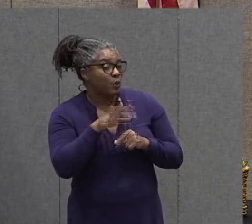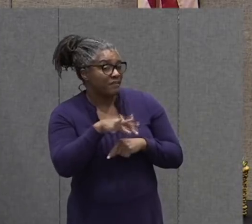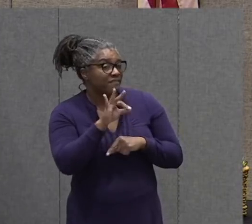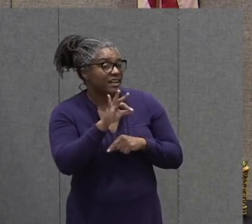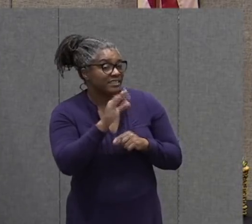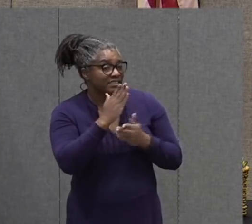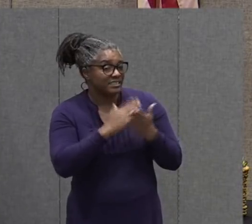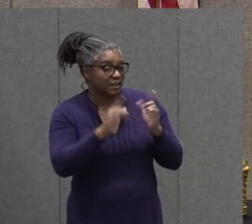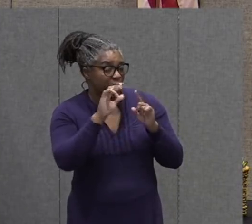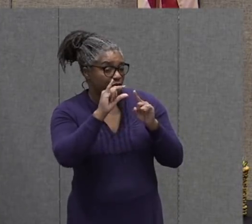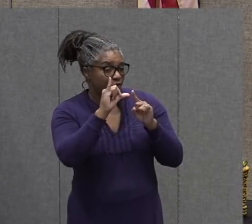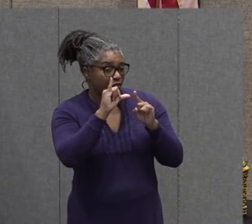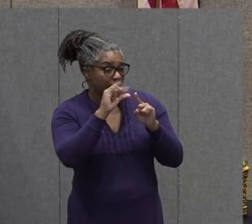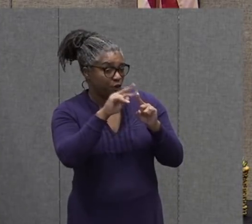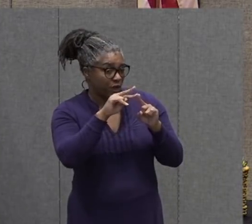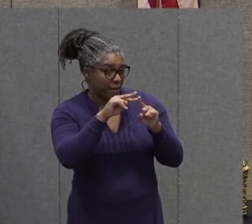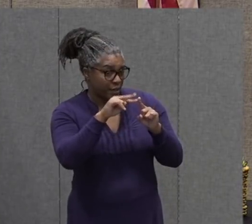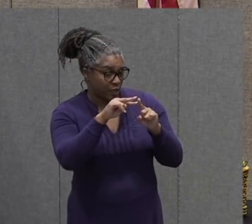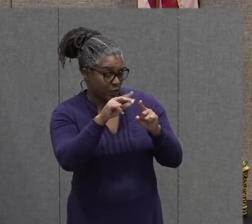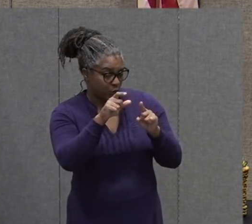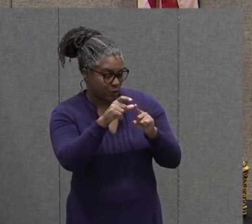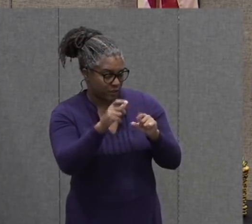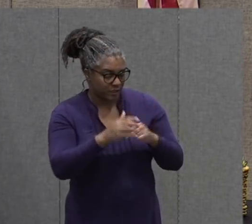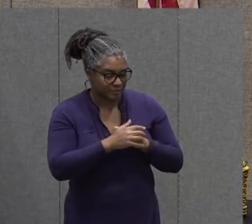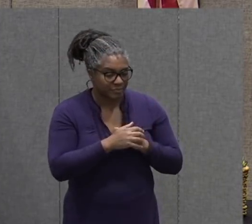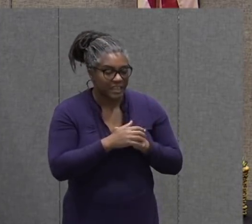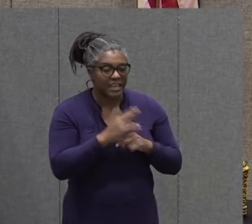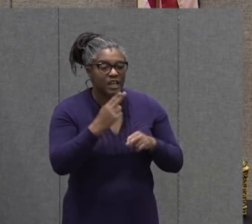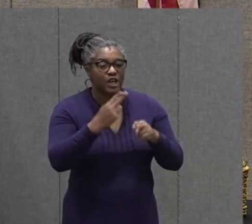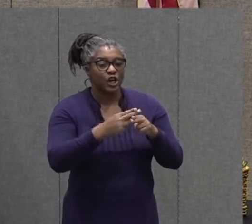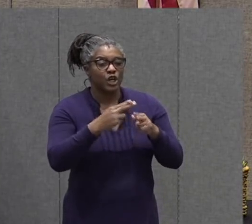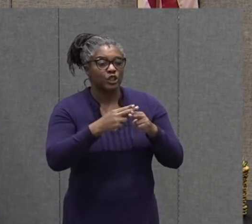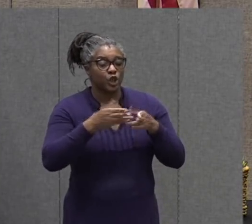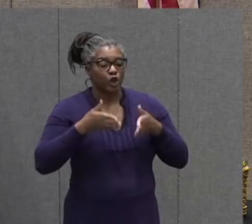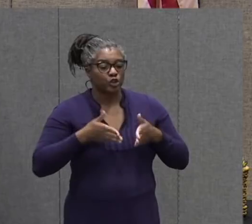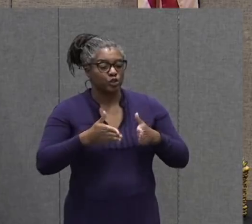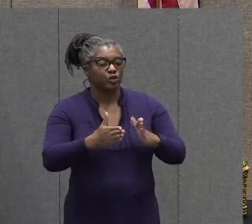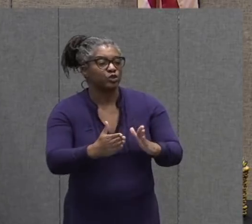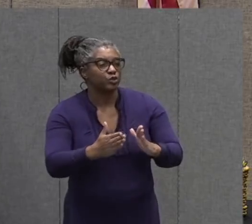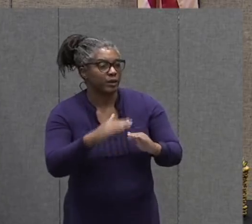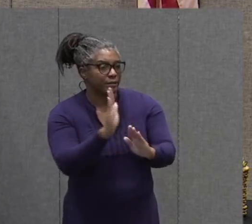This is called street music. [Miss Garcia] There we go. [Miss Martindale] By Arnold Adoff